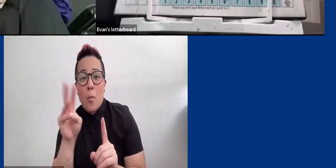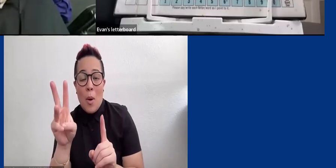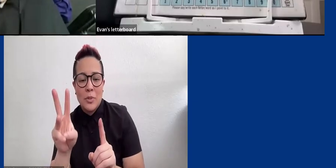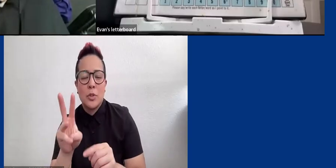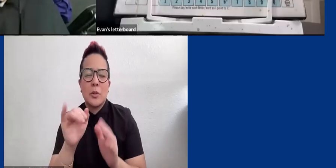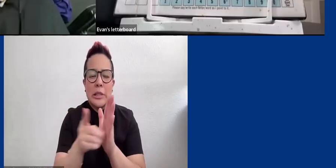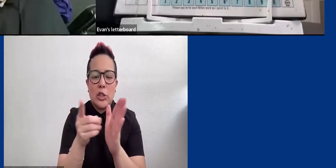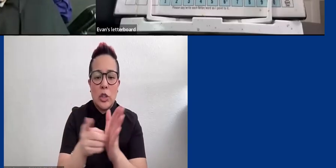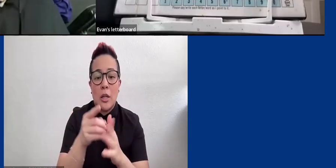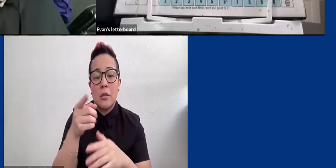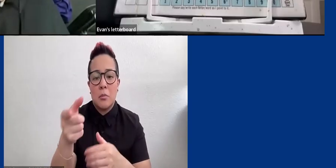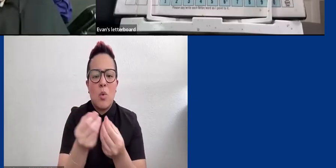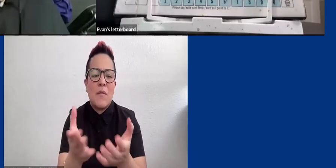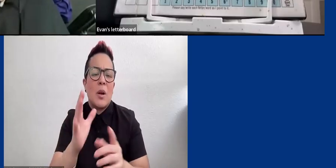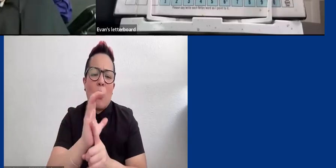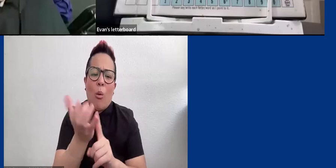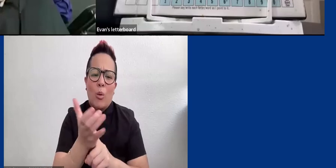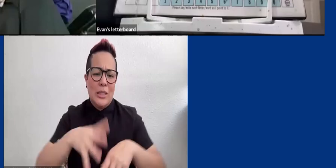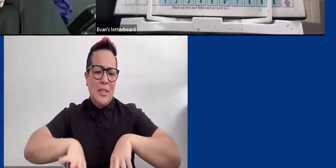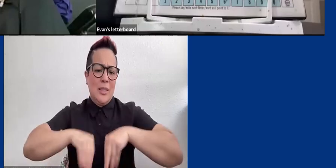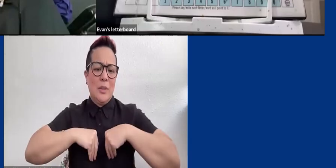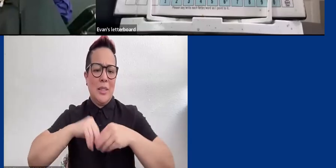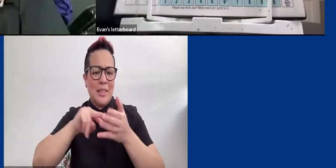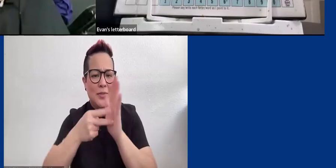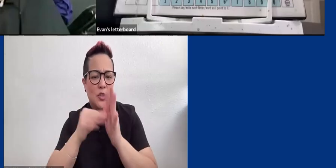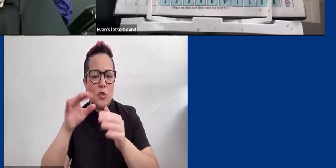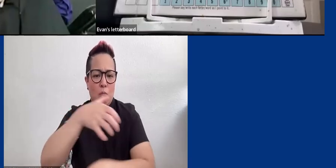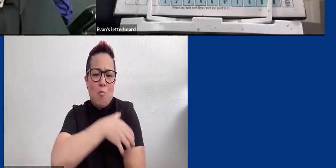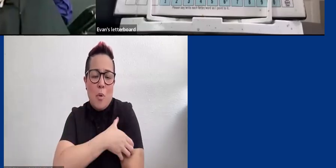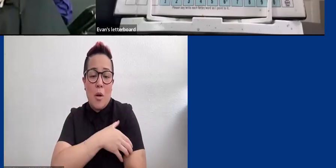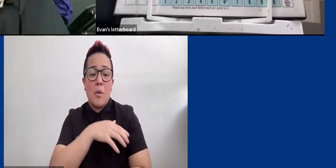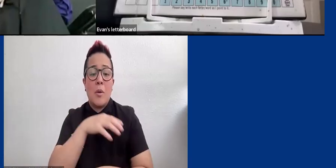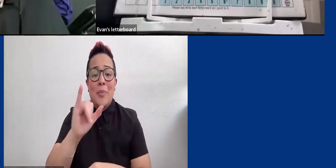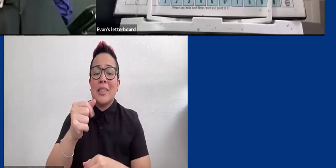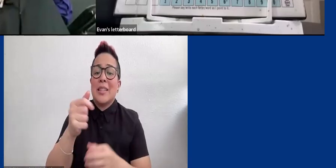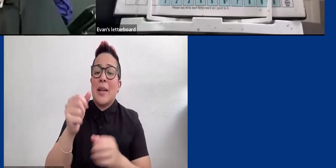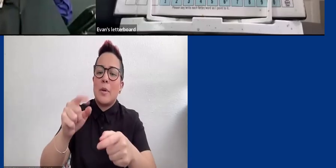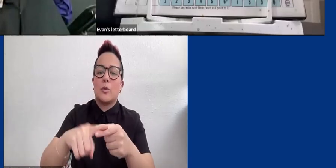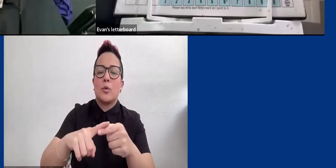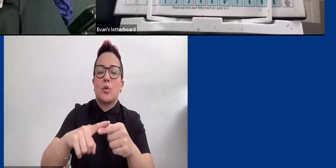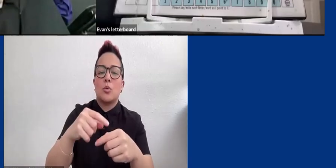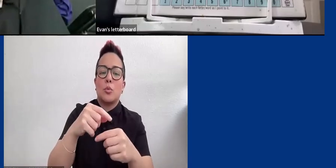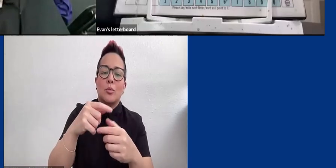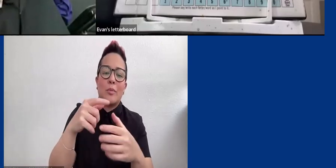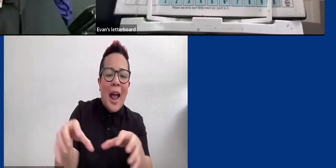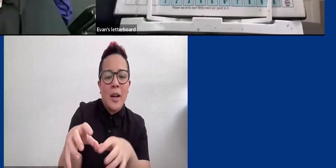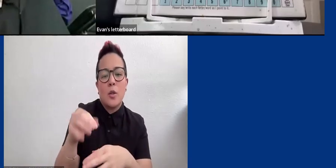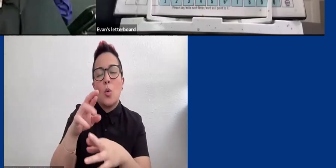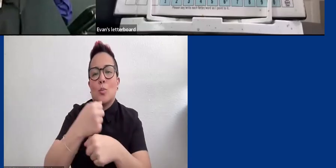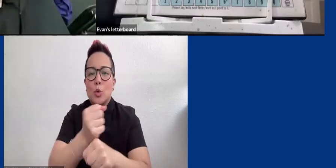ability to act or produce an effect. Many people with disabilities lack the ability